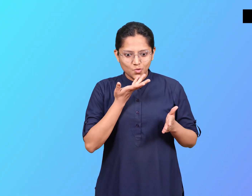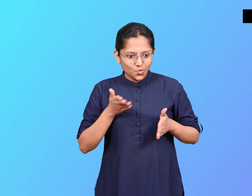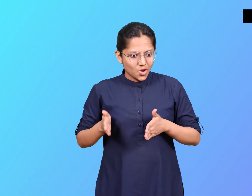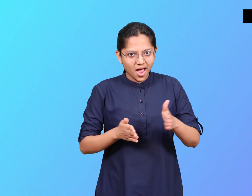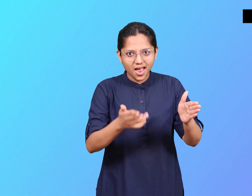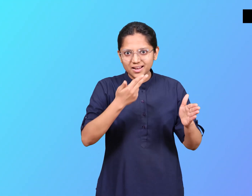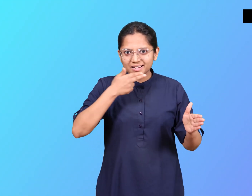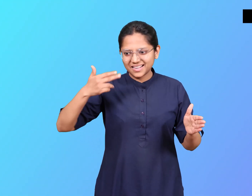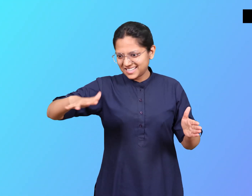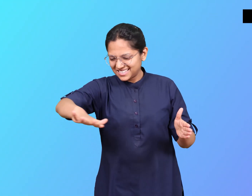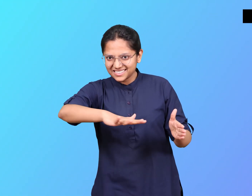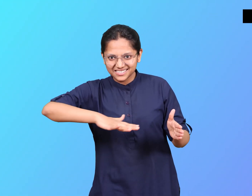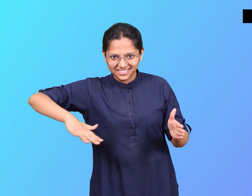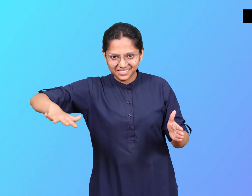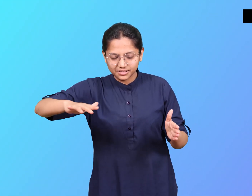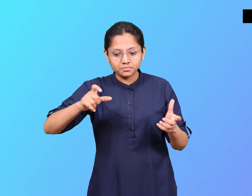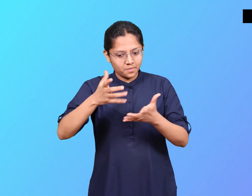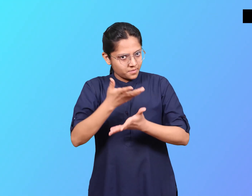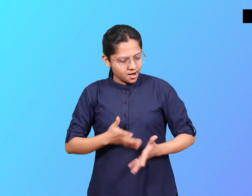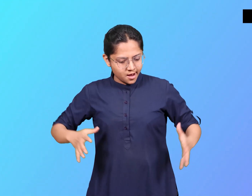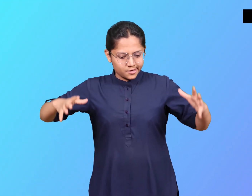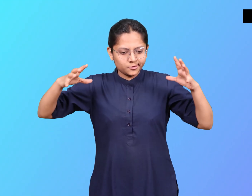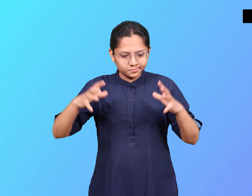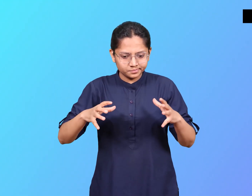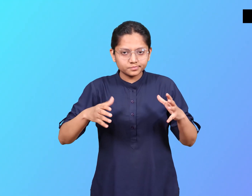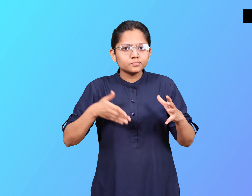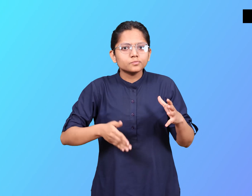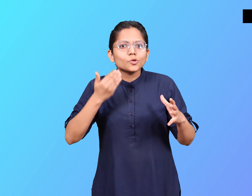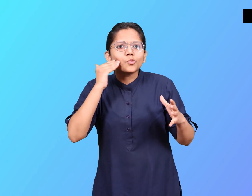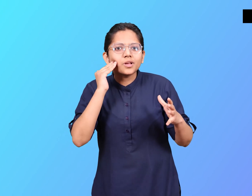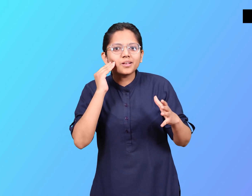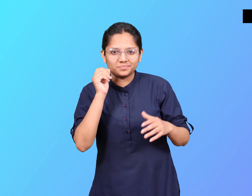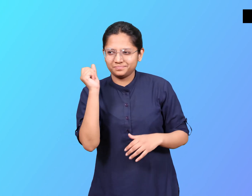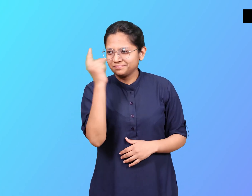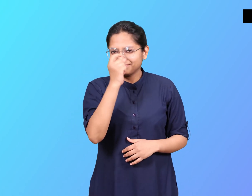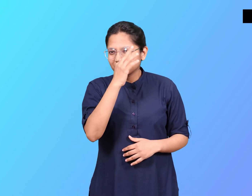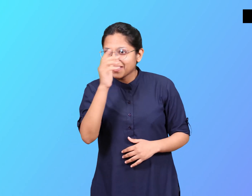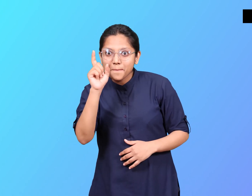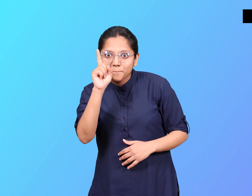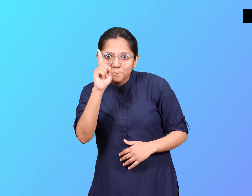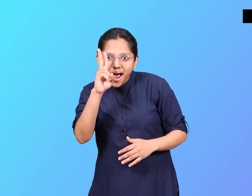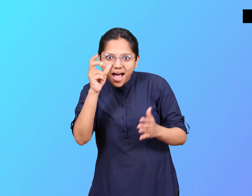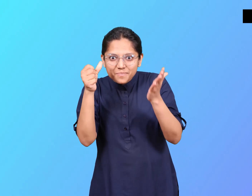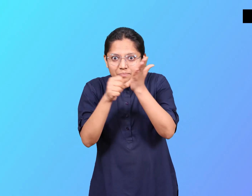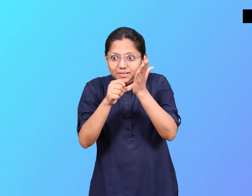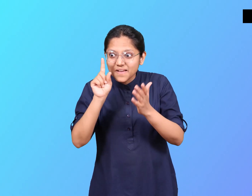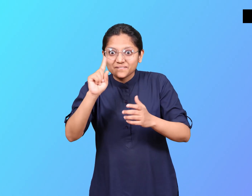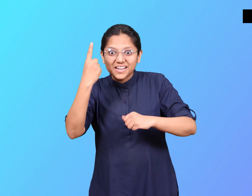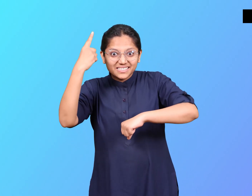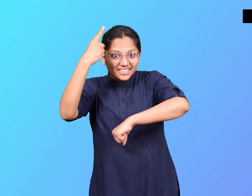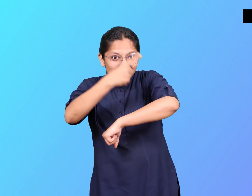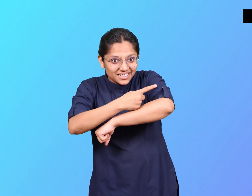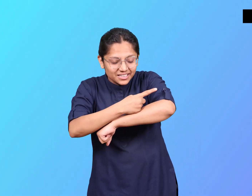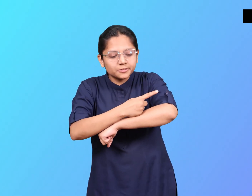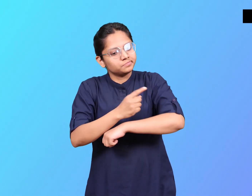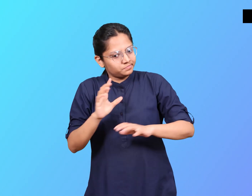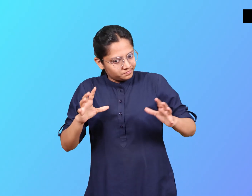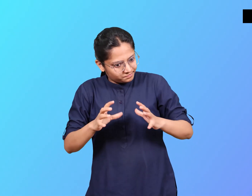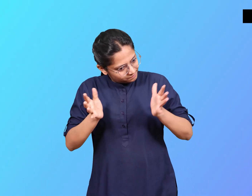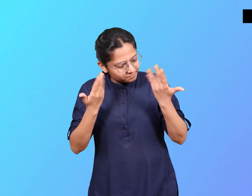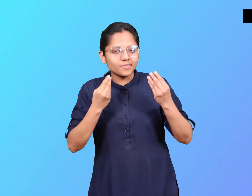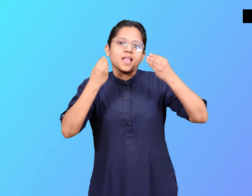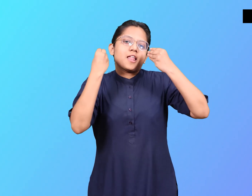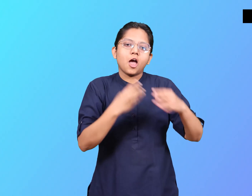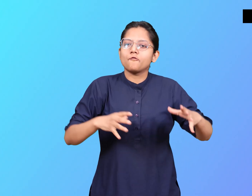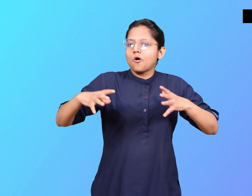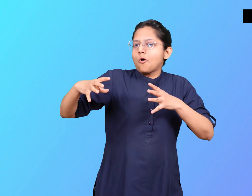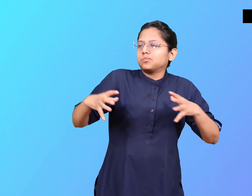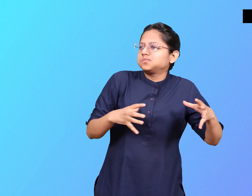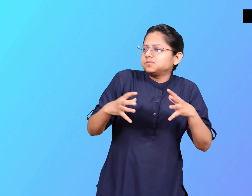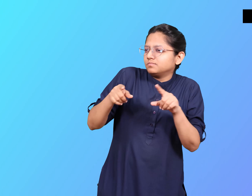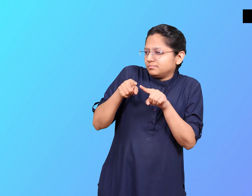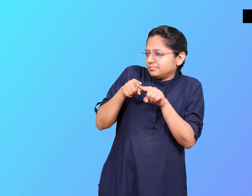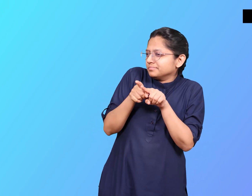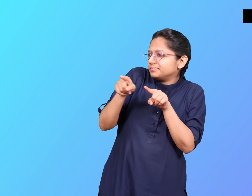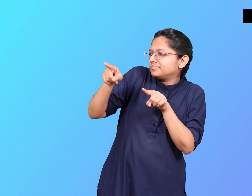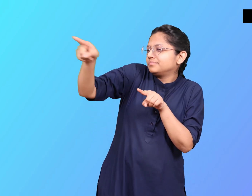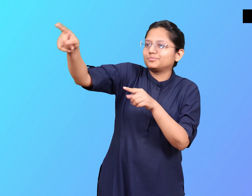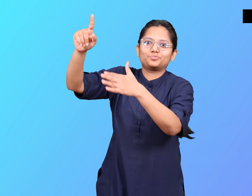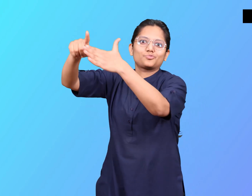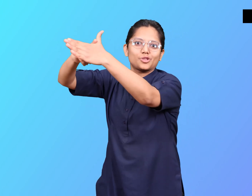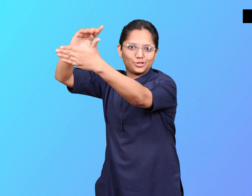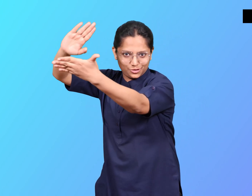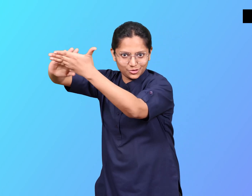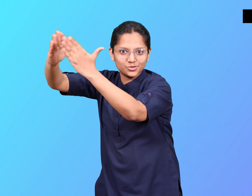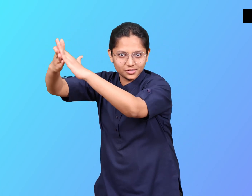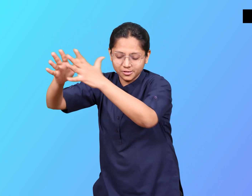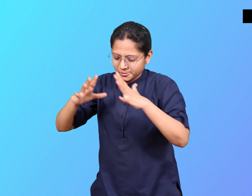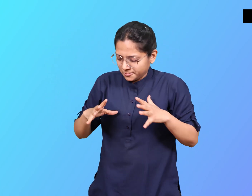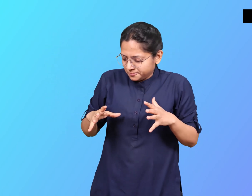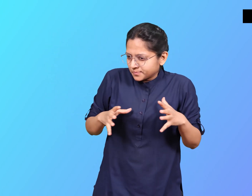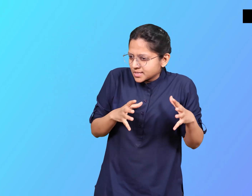On the twelfth day of the first month, we left the Ahava River and started towards Jerusalem.